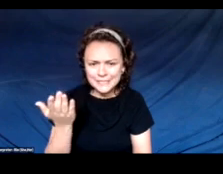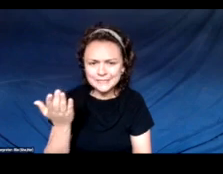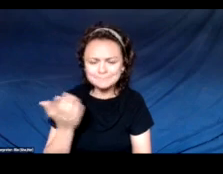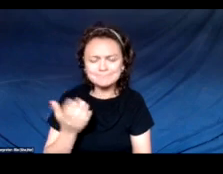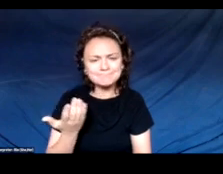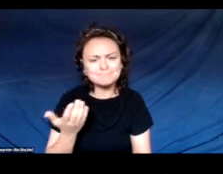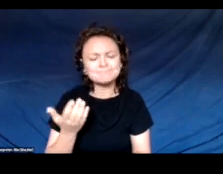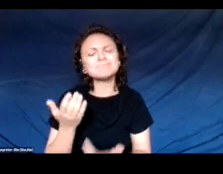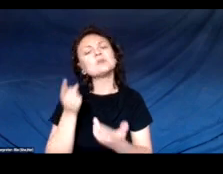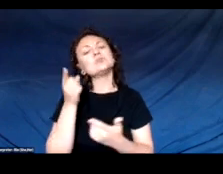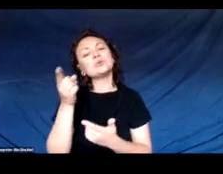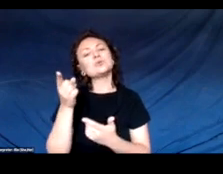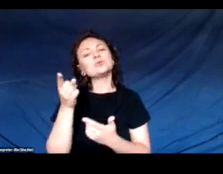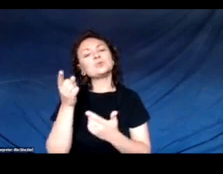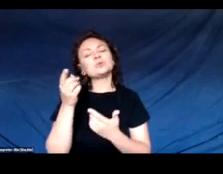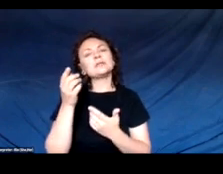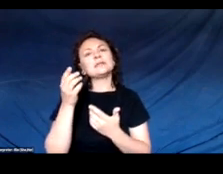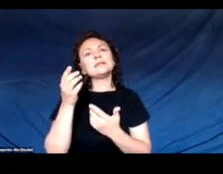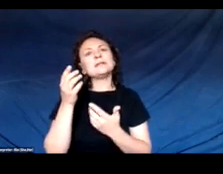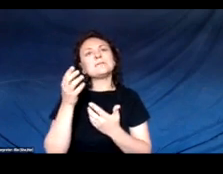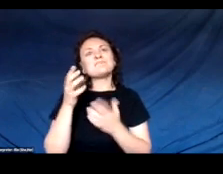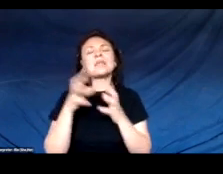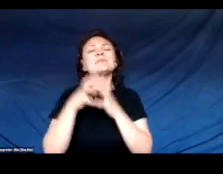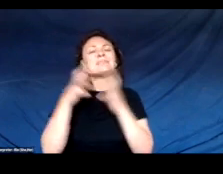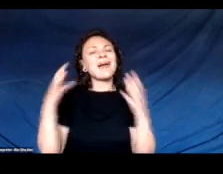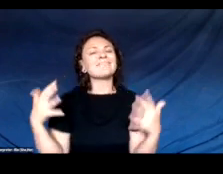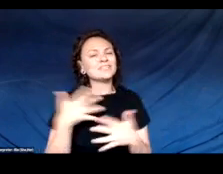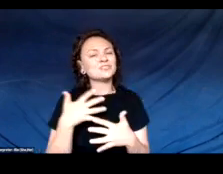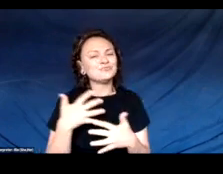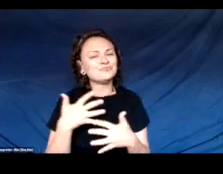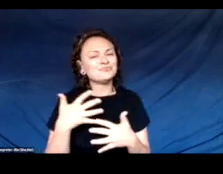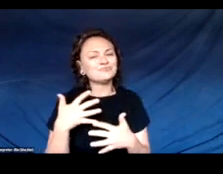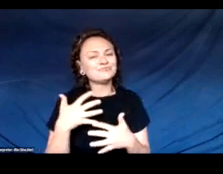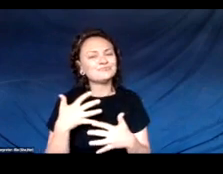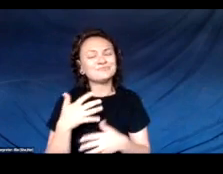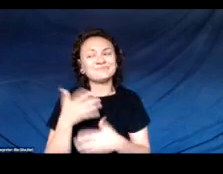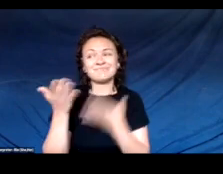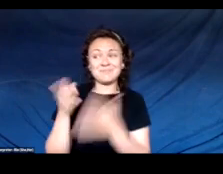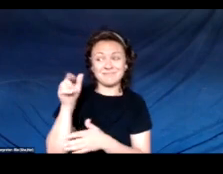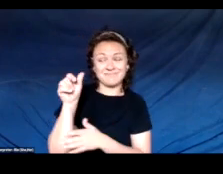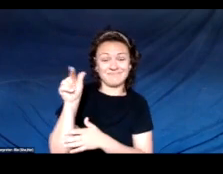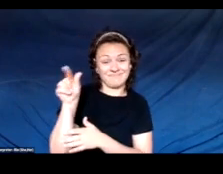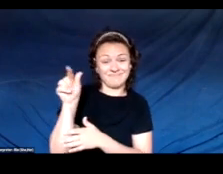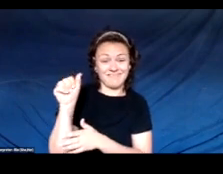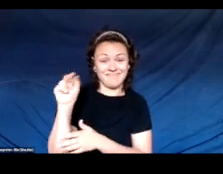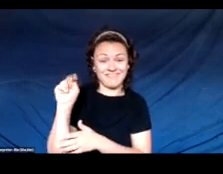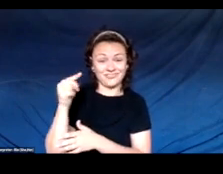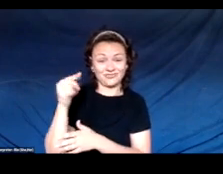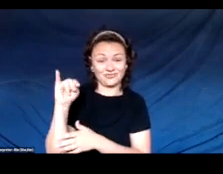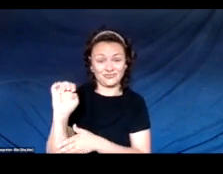There was a lot of fear and I don't know if Angie's gone through this,